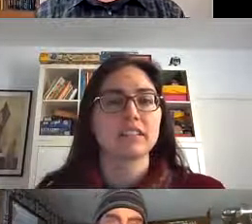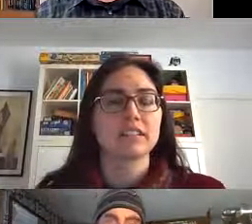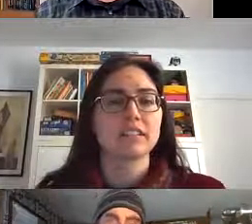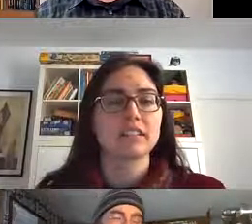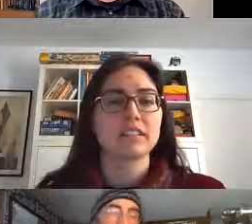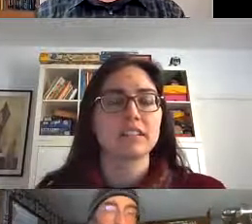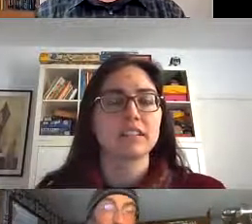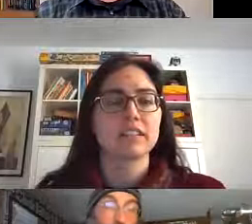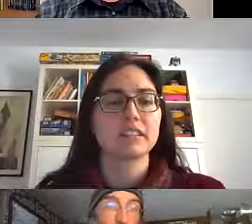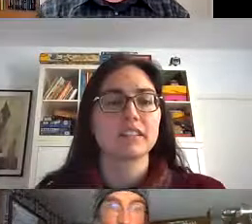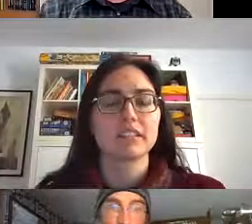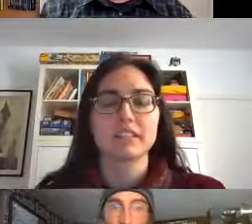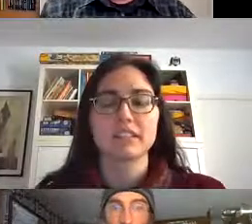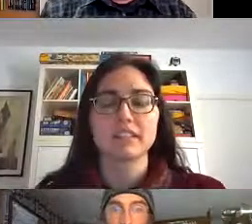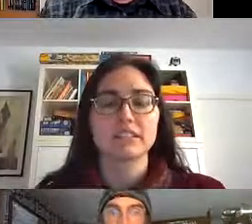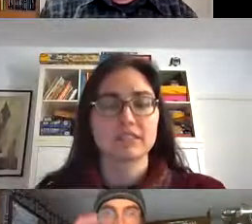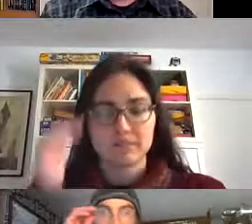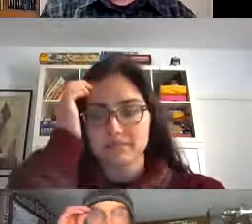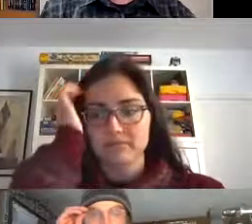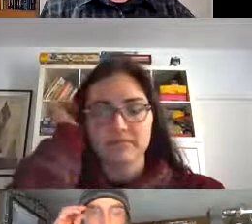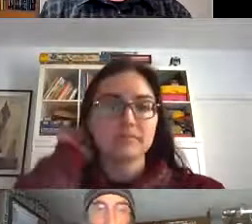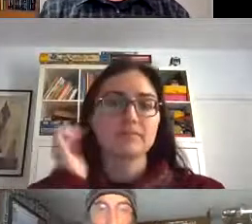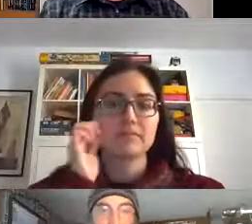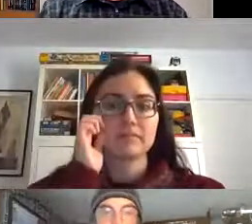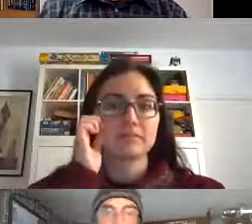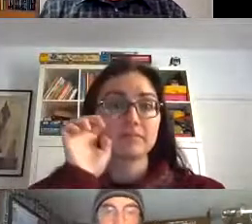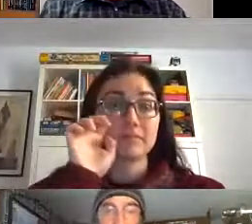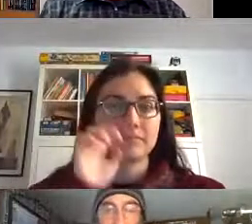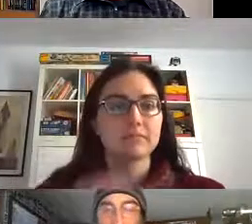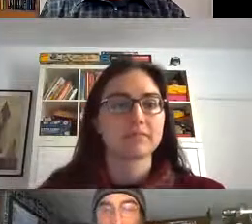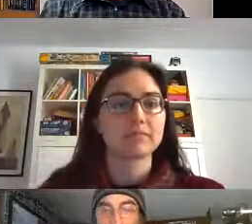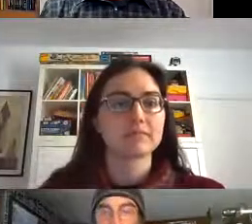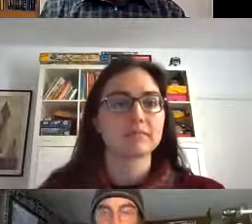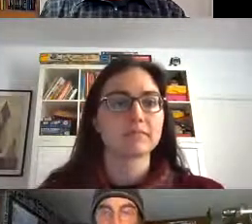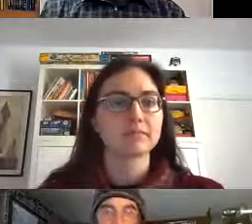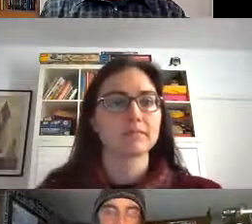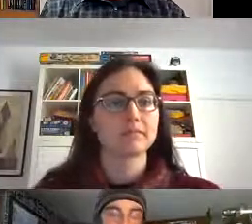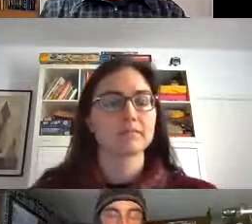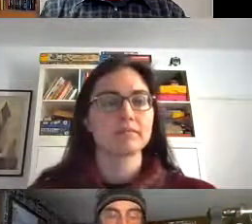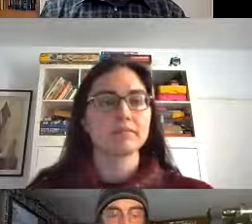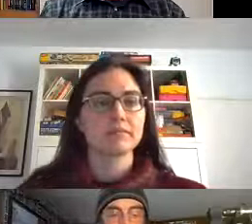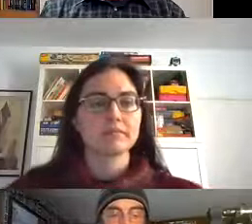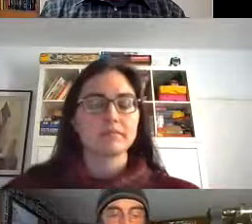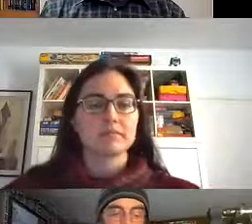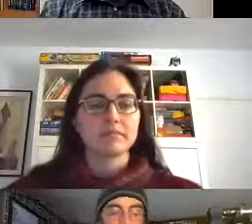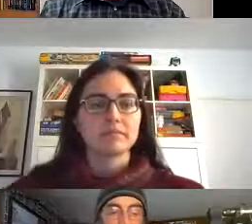And I was reading I think I was reading Shelby Foote's novelistic treatment of the American Civil War. And I said-- but here's the thing: I'm so